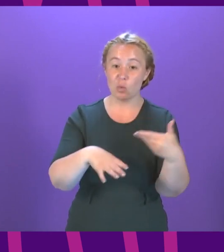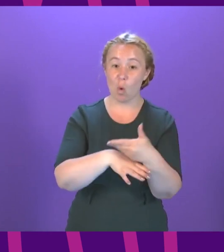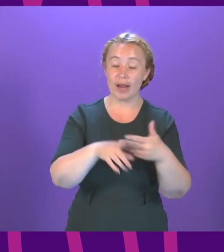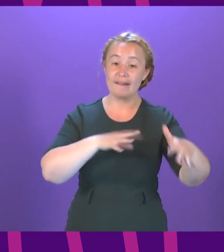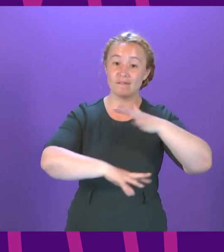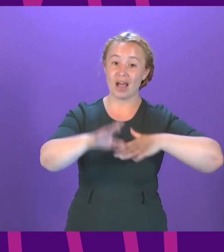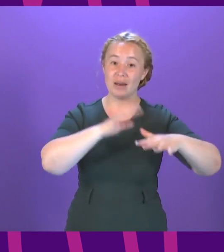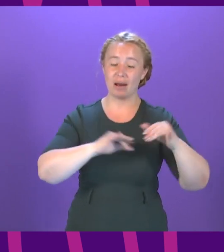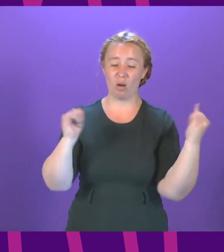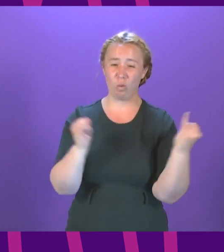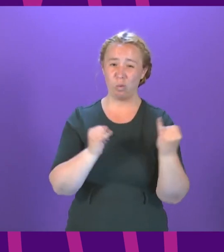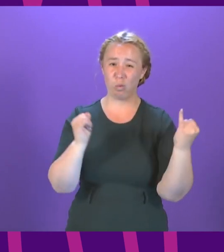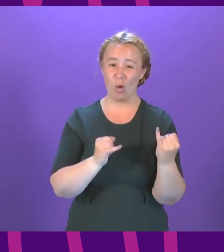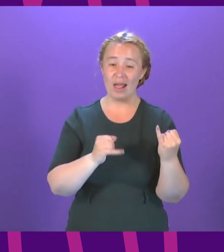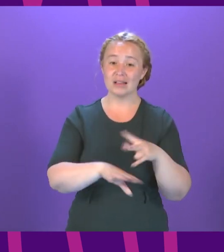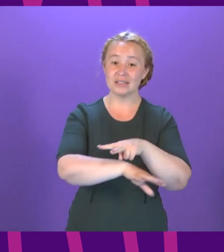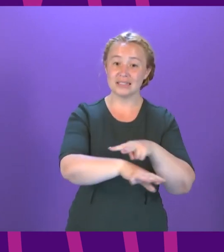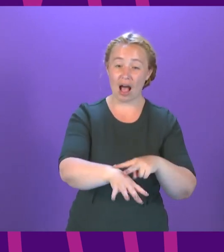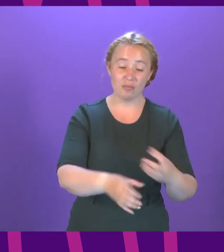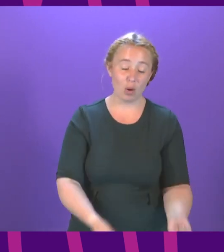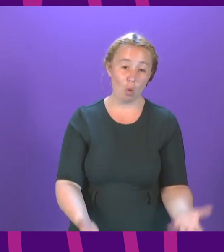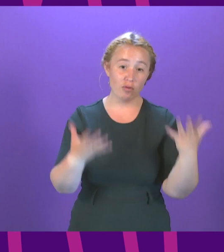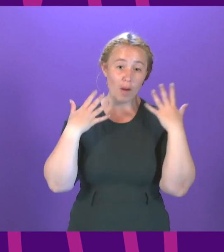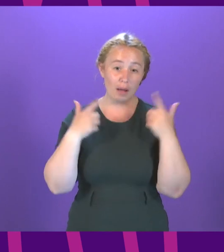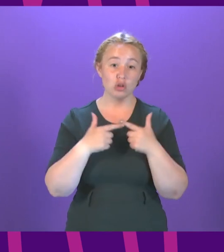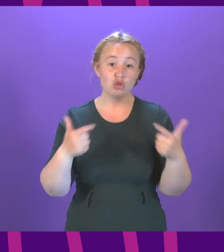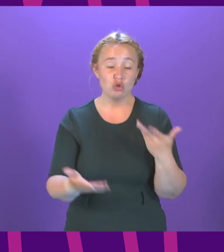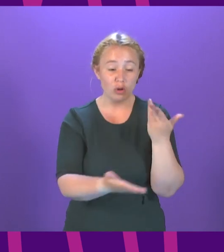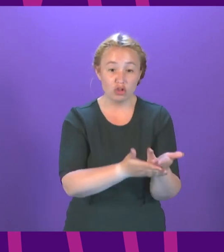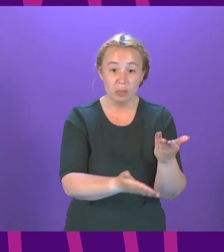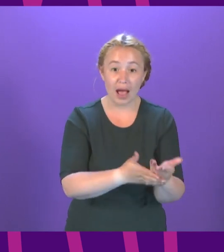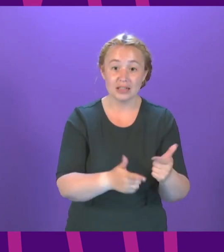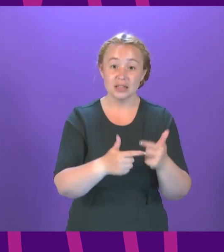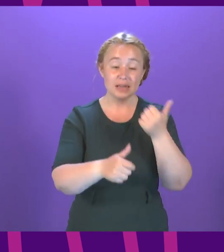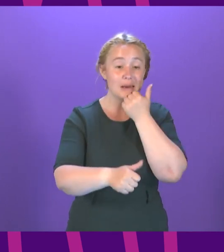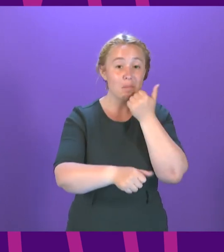and said that staff are being “overwhelmed” by the demands of increasing infection rates and that “morale is at an all-time low.”